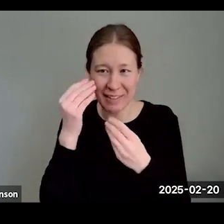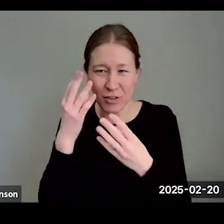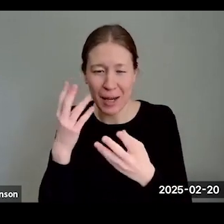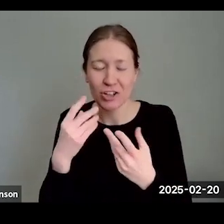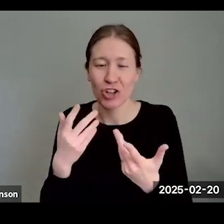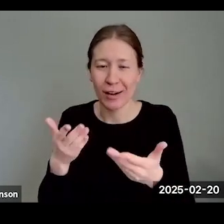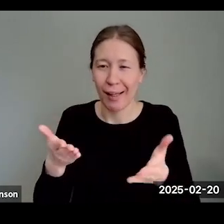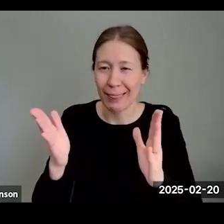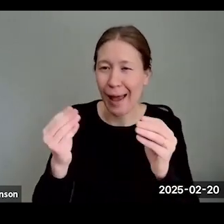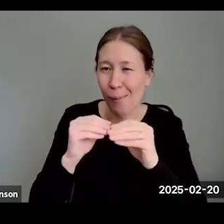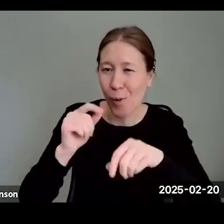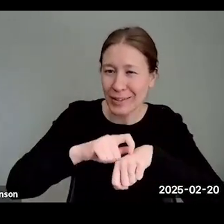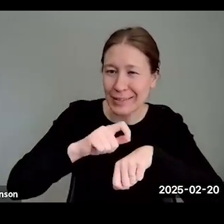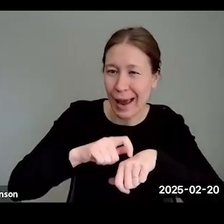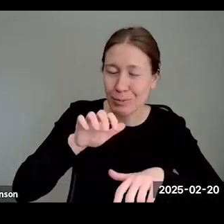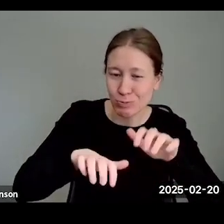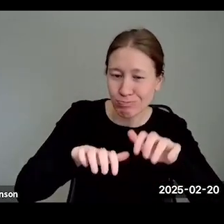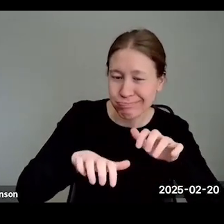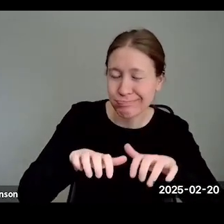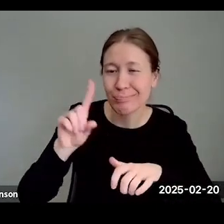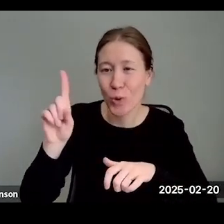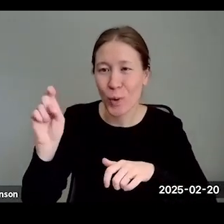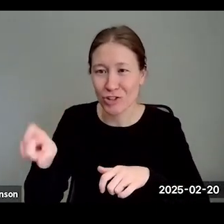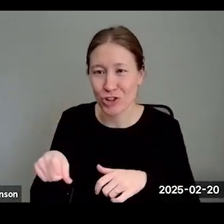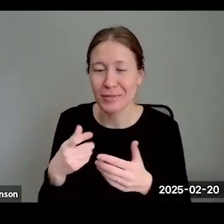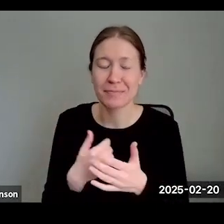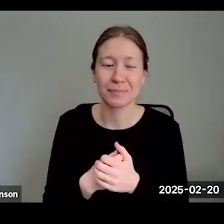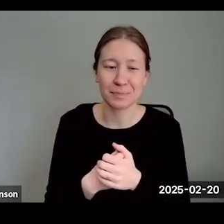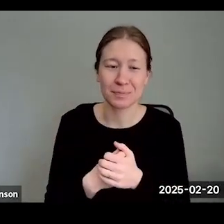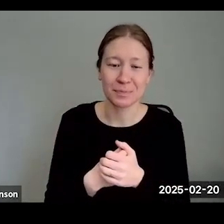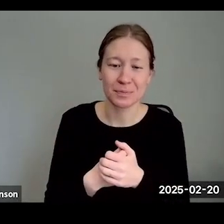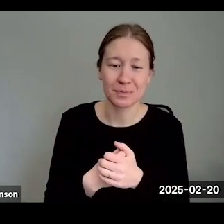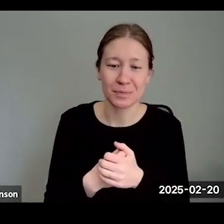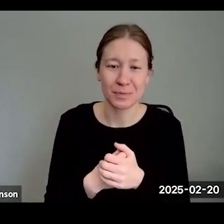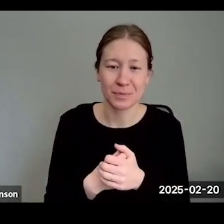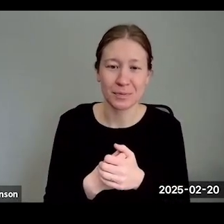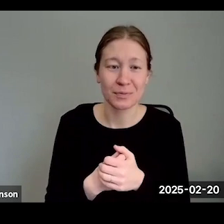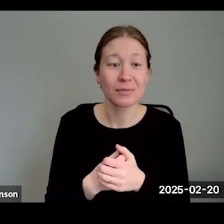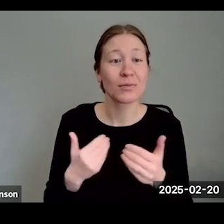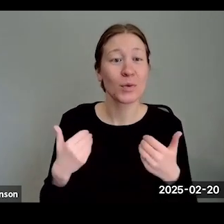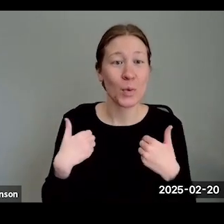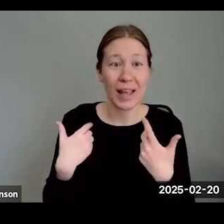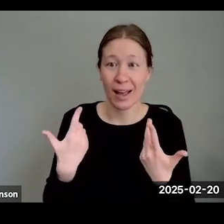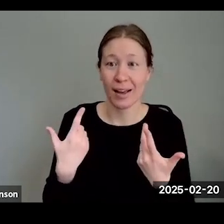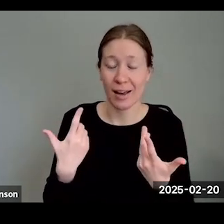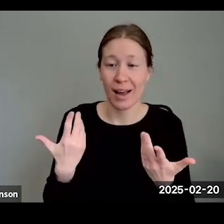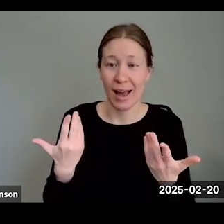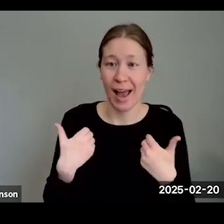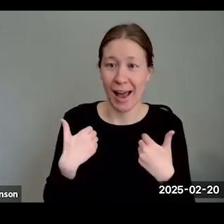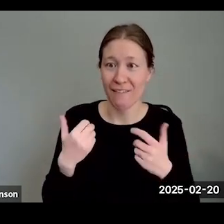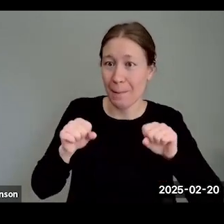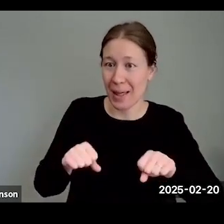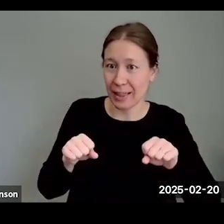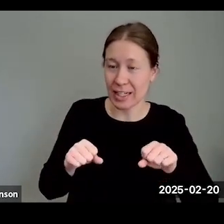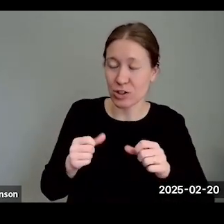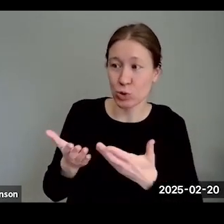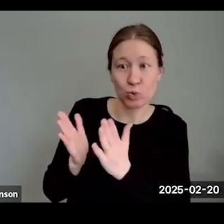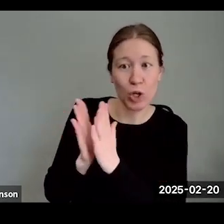to type out your questions. So we also have the ability to request ongoing trainings or additional workshops,